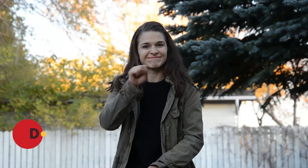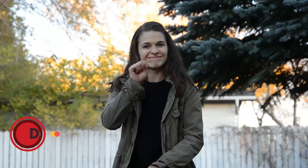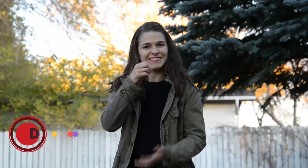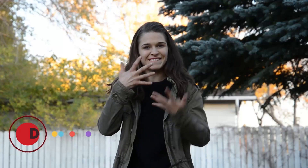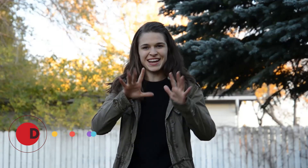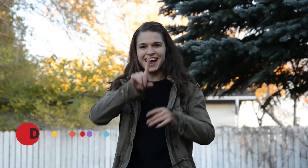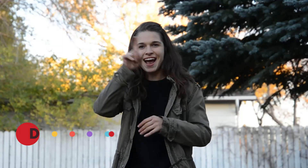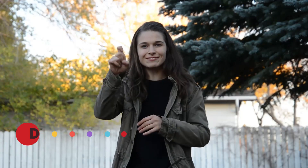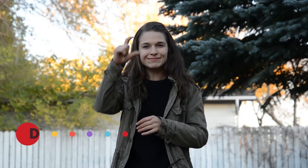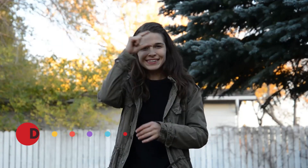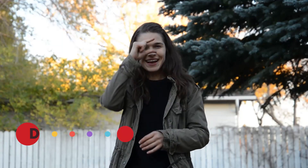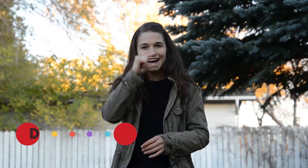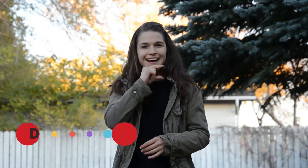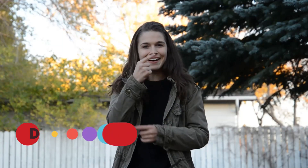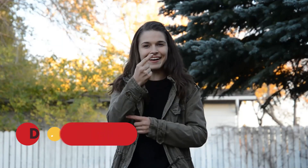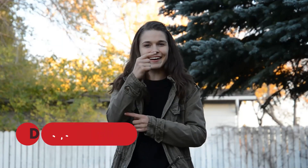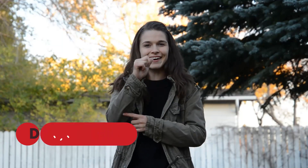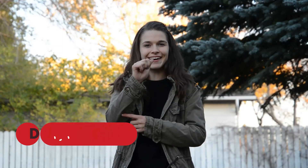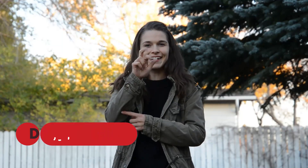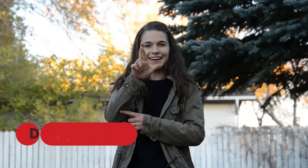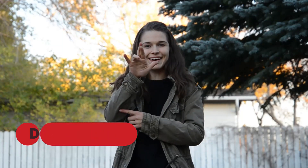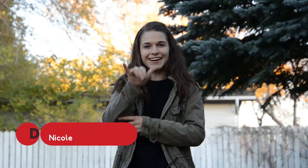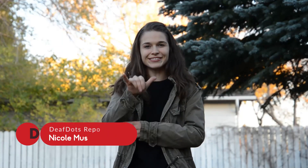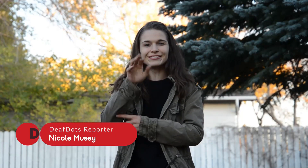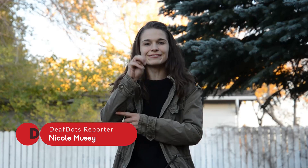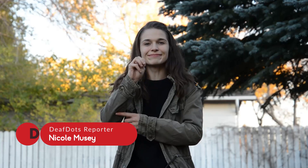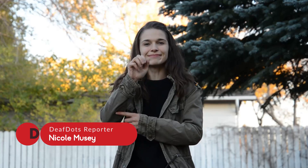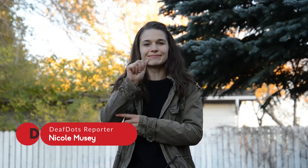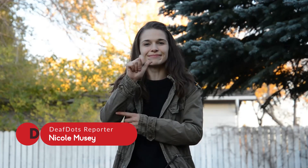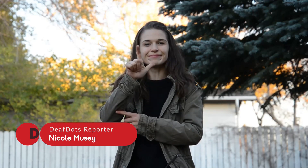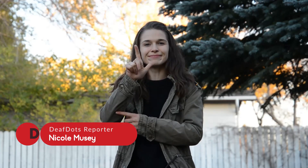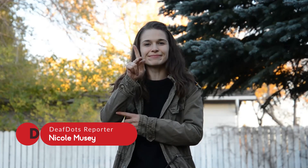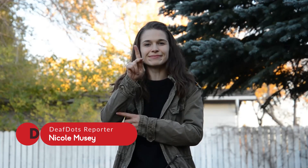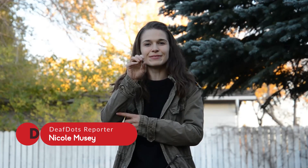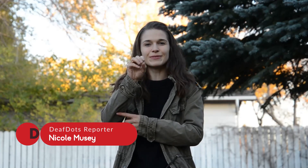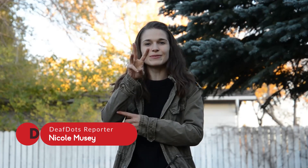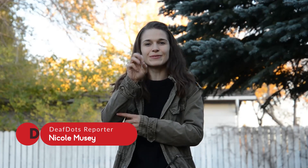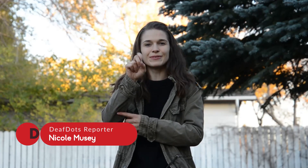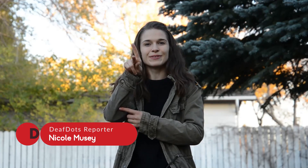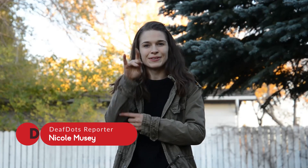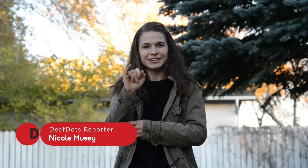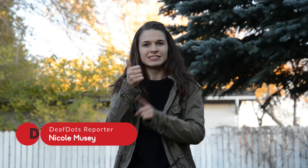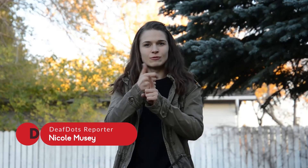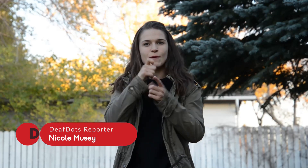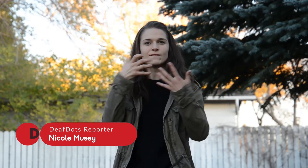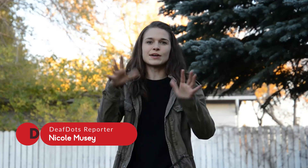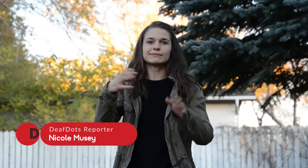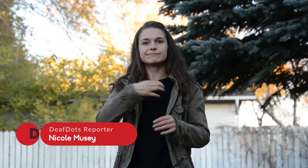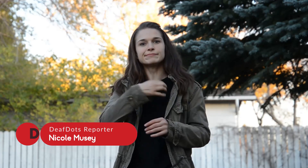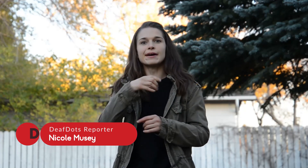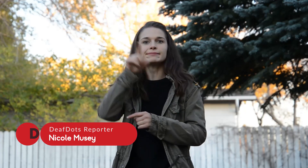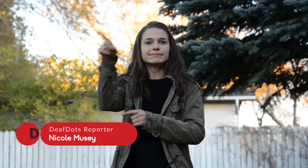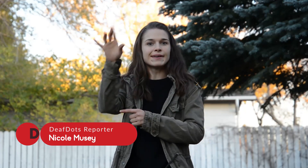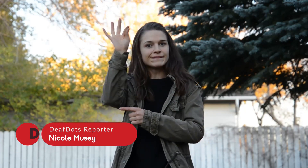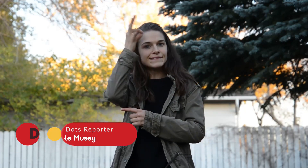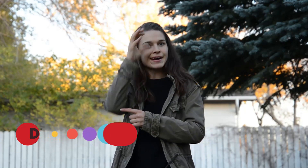[Nicole]: Yes, I asked Gary Malkowski who was one of the